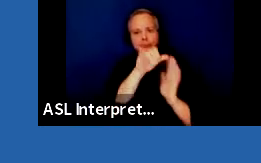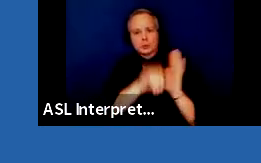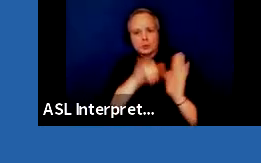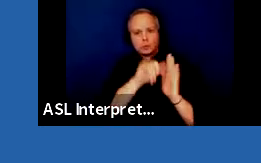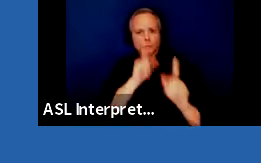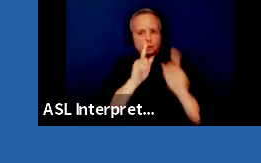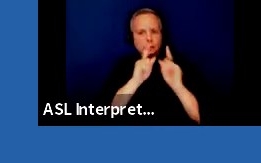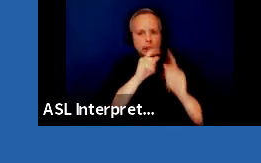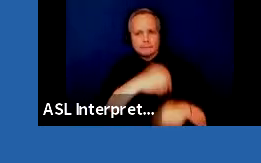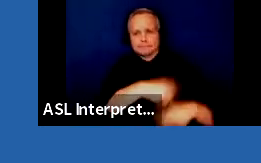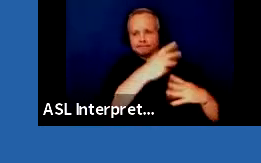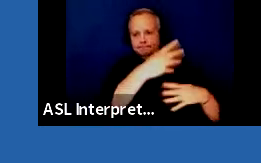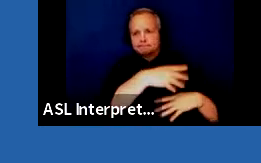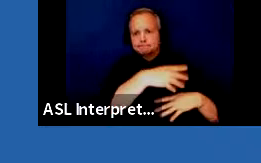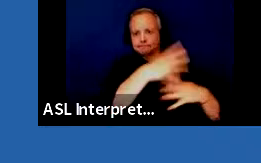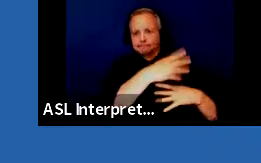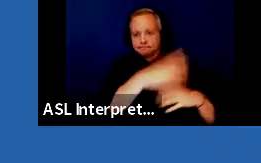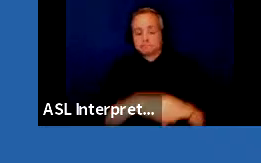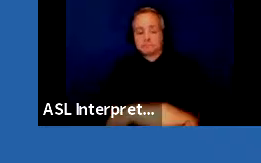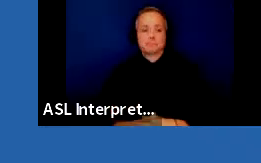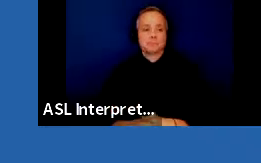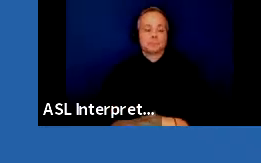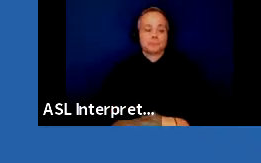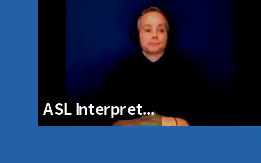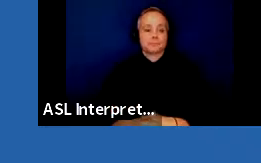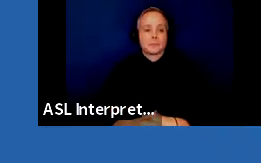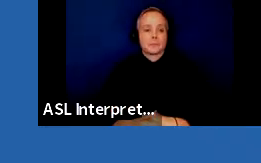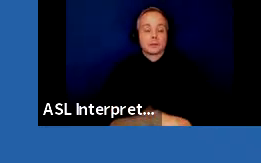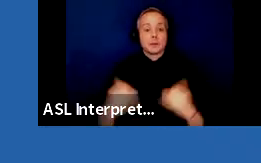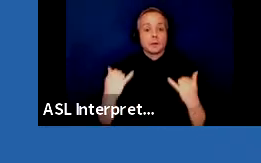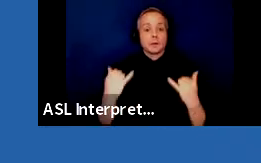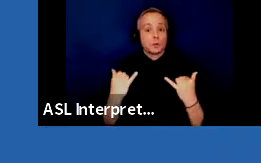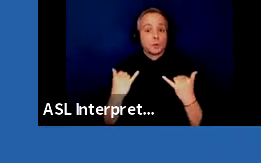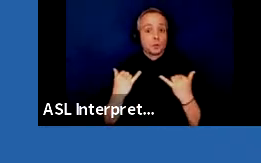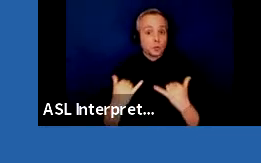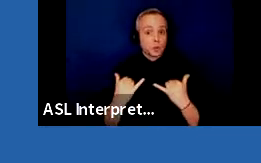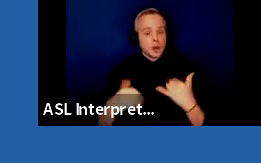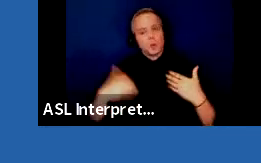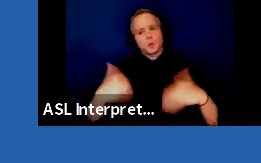DURING MY PRESENTATION. TODAY IS A VERY IMPORTANT DAY.